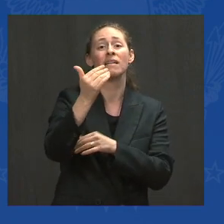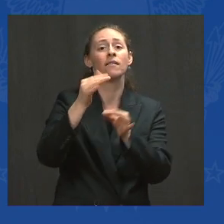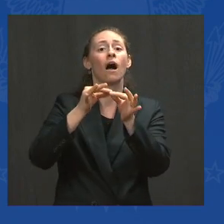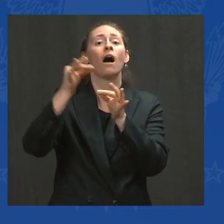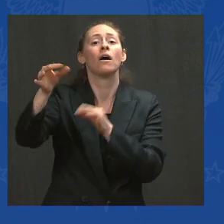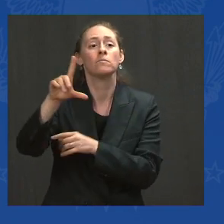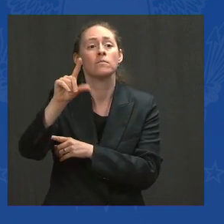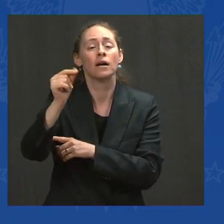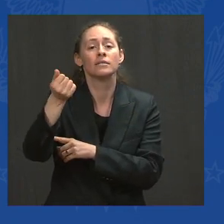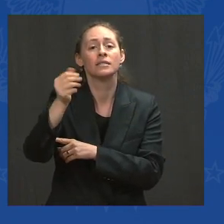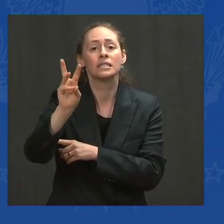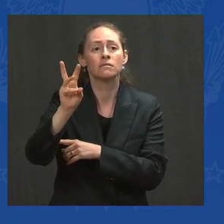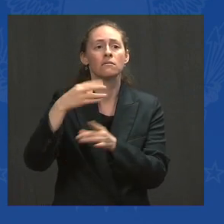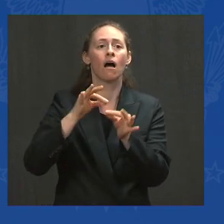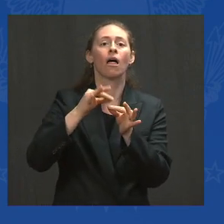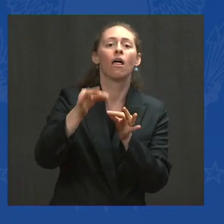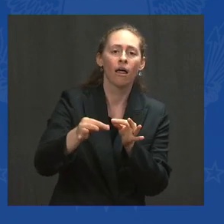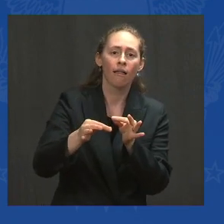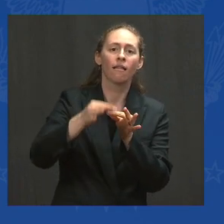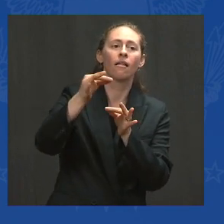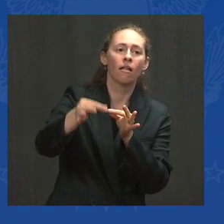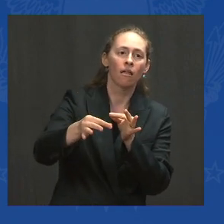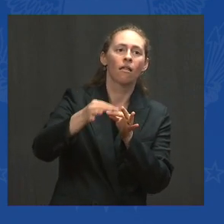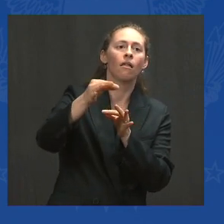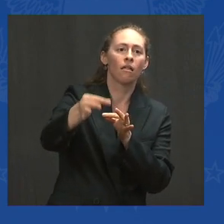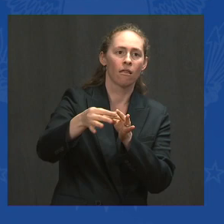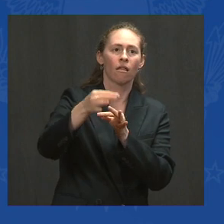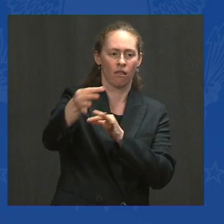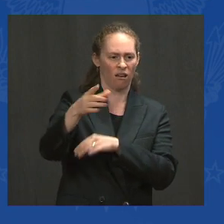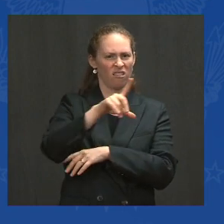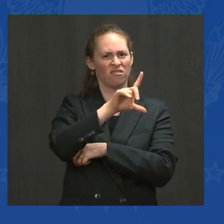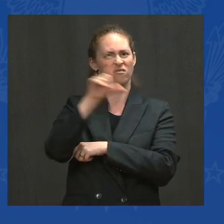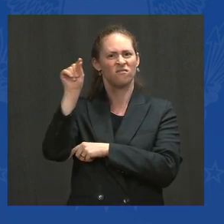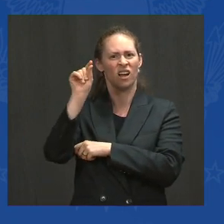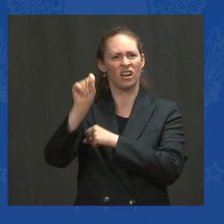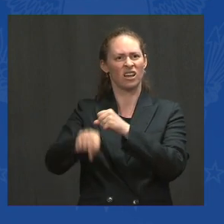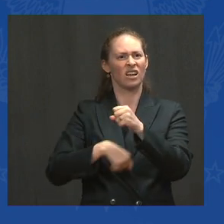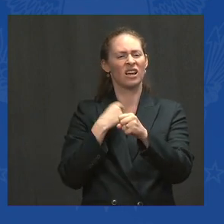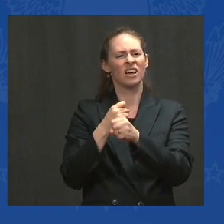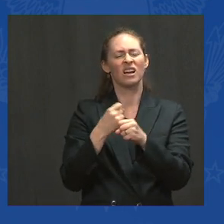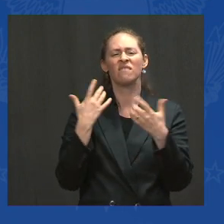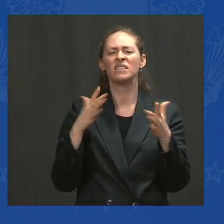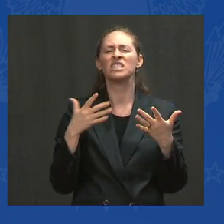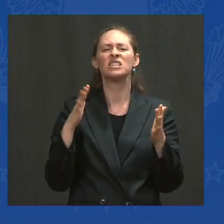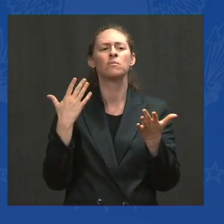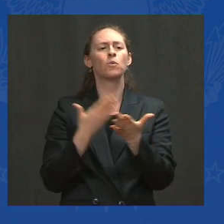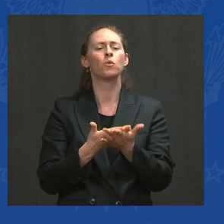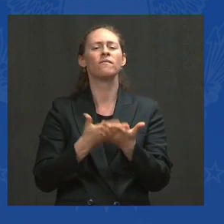Nearly 20 years of experience has shown us that the current security situation only confirms